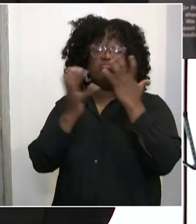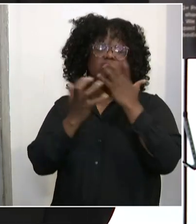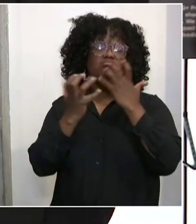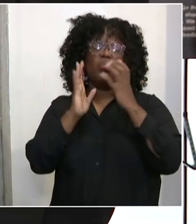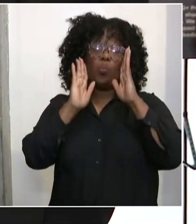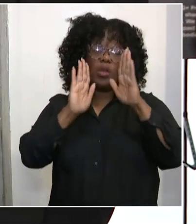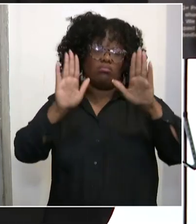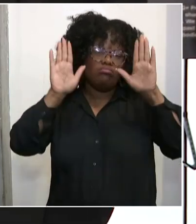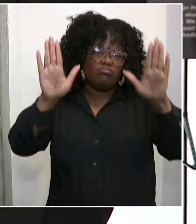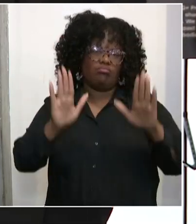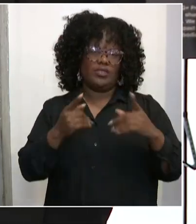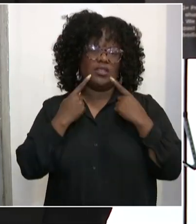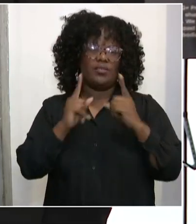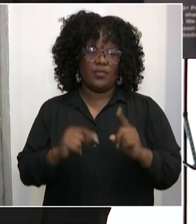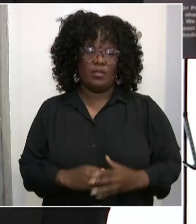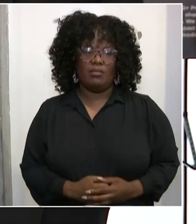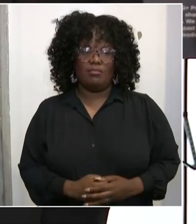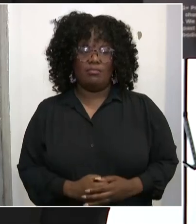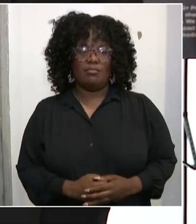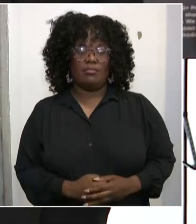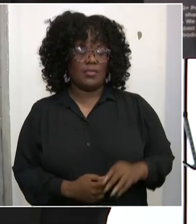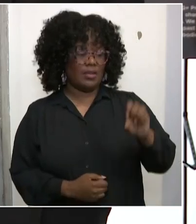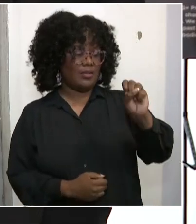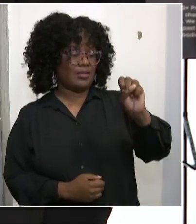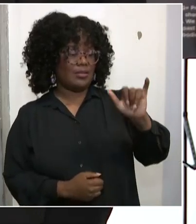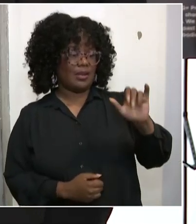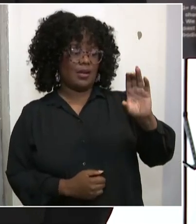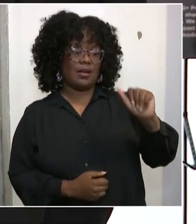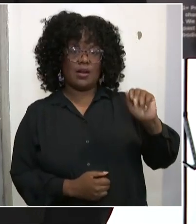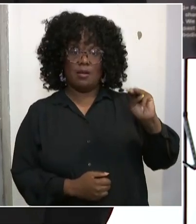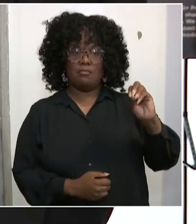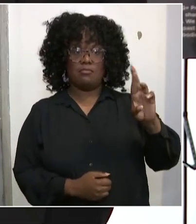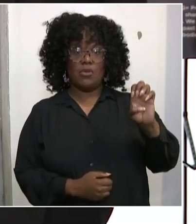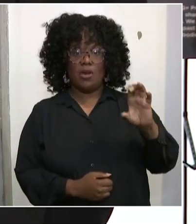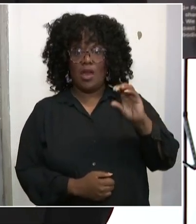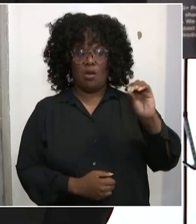beginning 10 weeks starting June 11th. So mark your calendars for that.